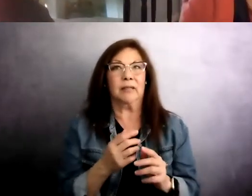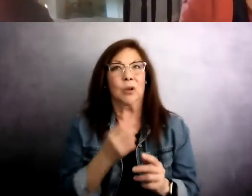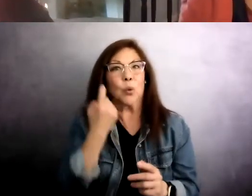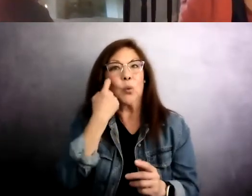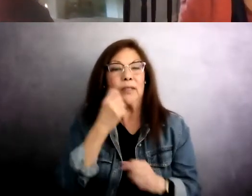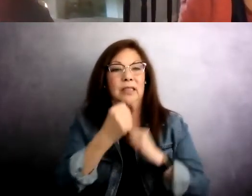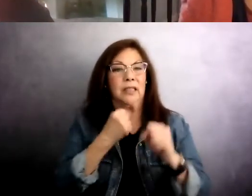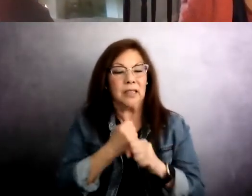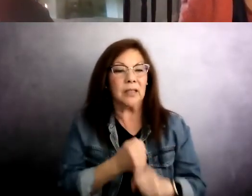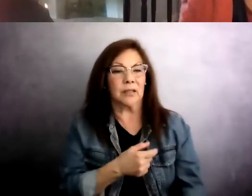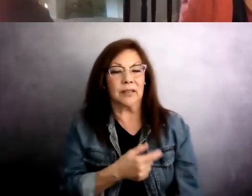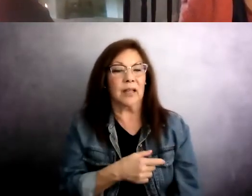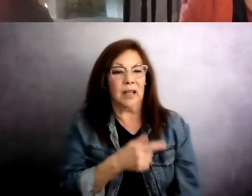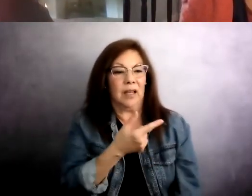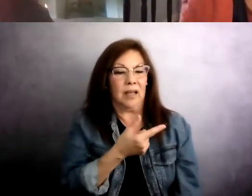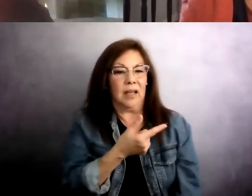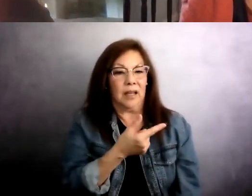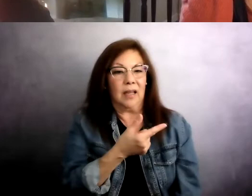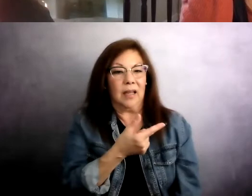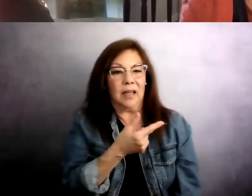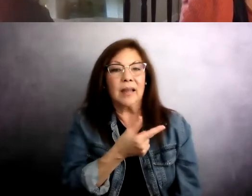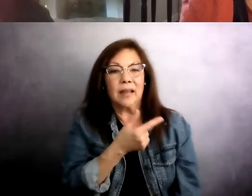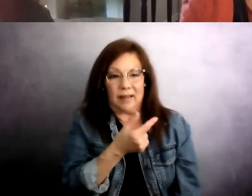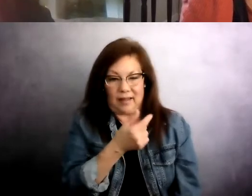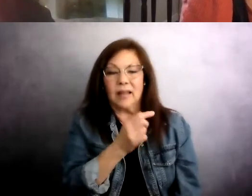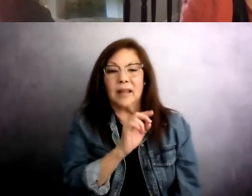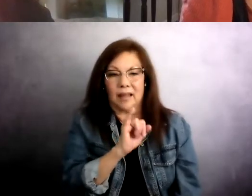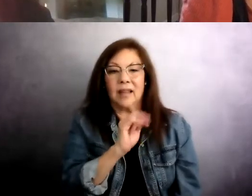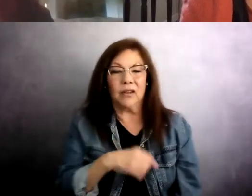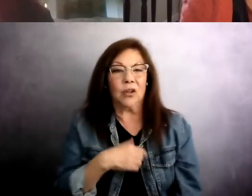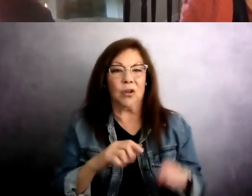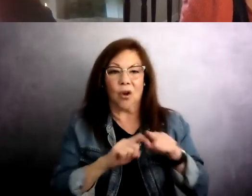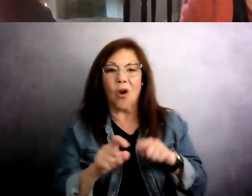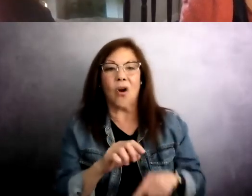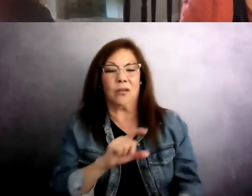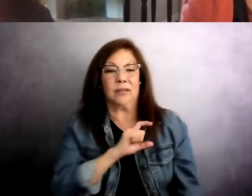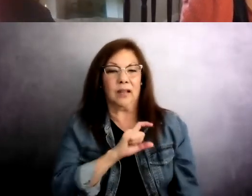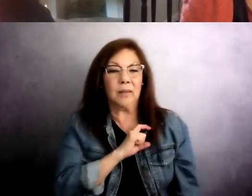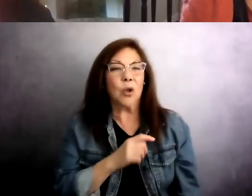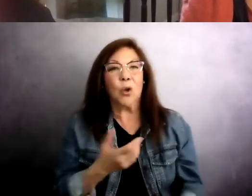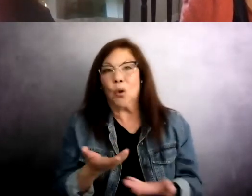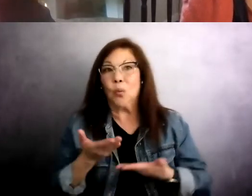calls a coxswain who basically who brings the Coosa whites from to break so.